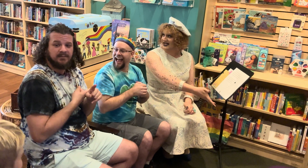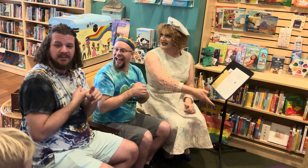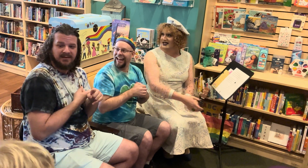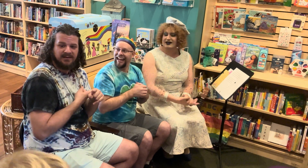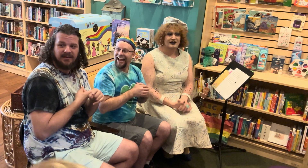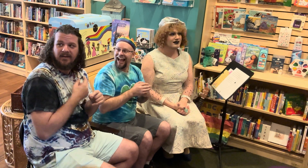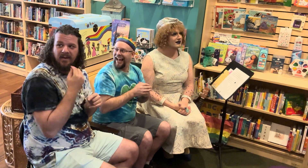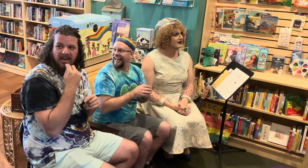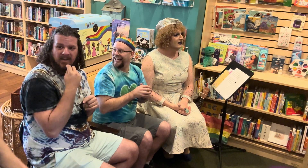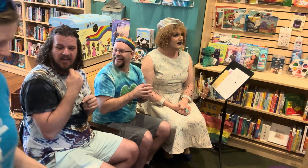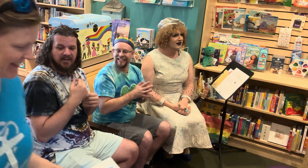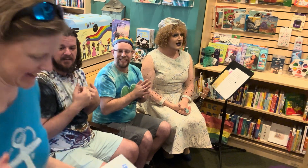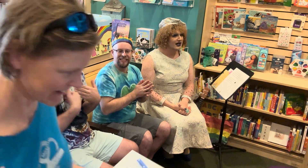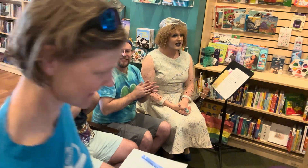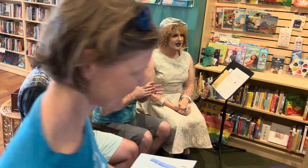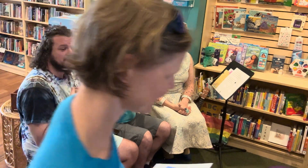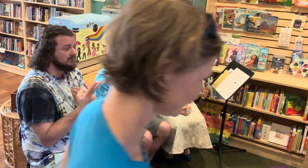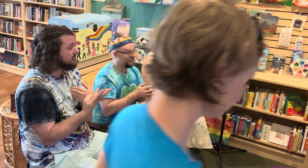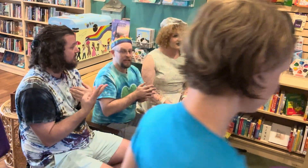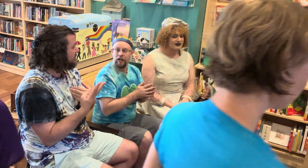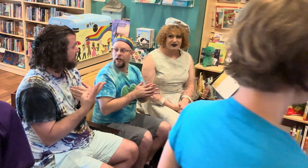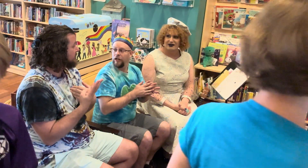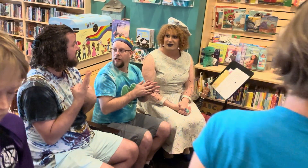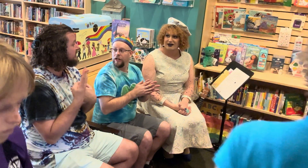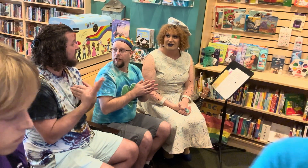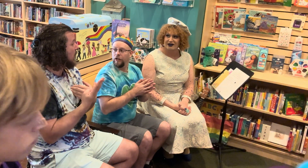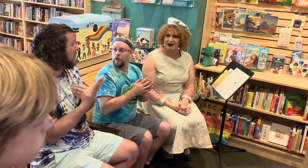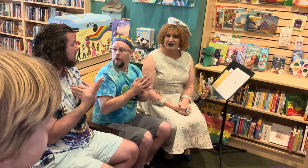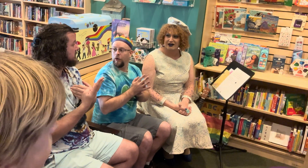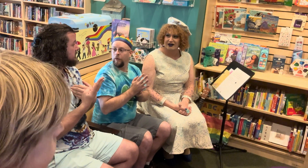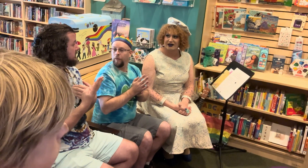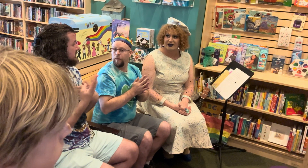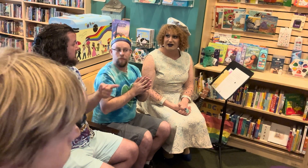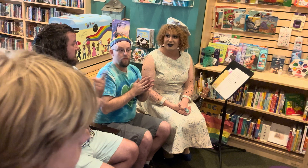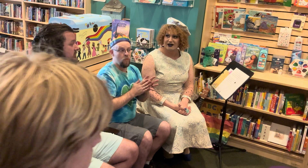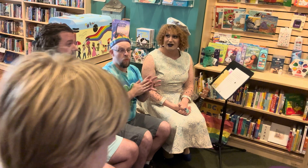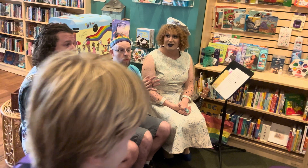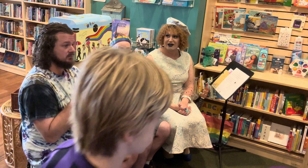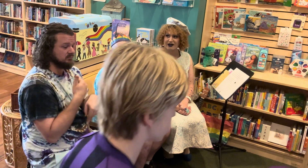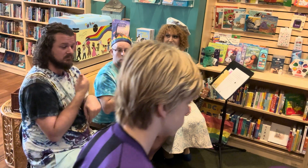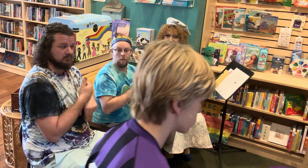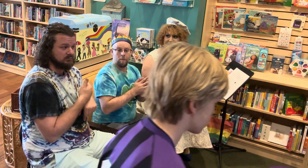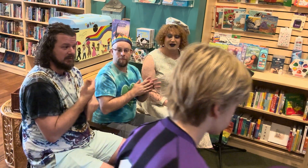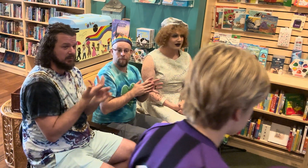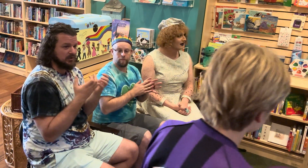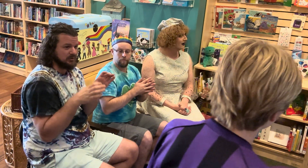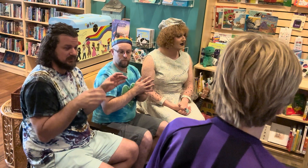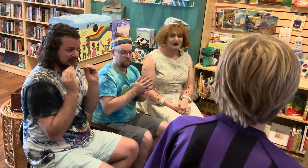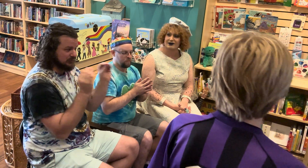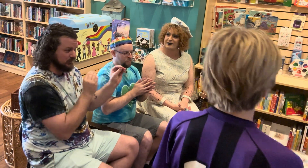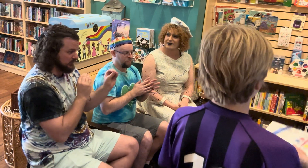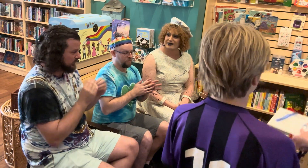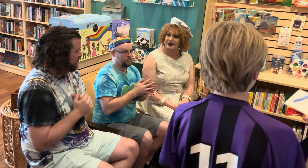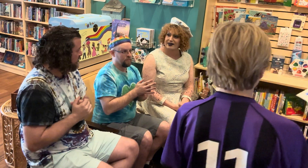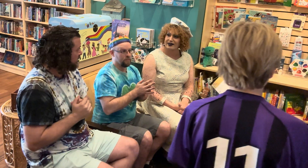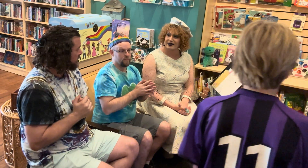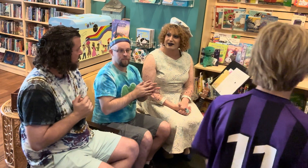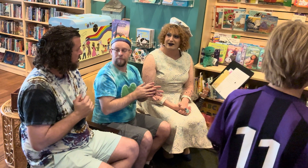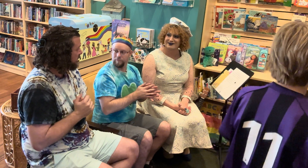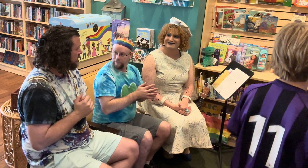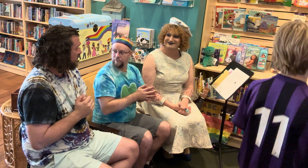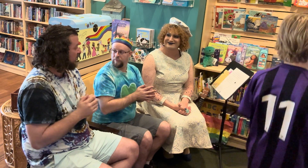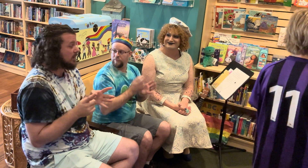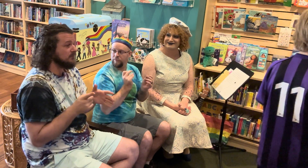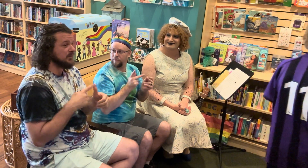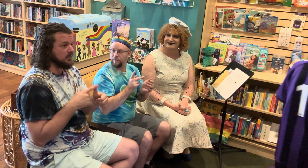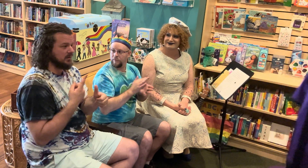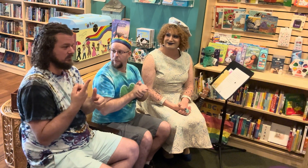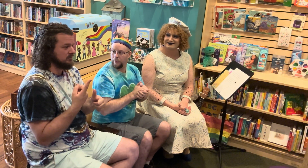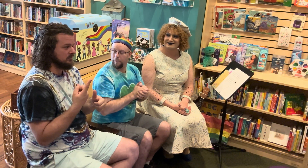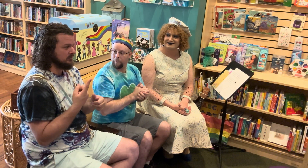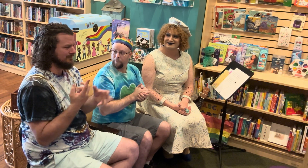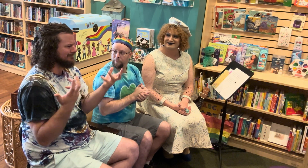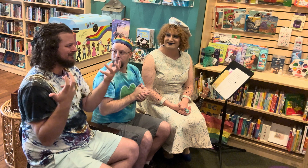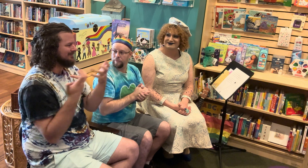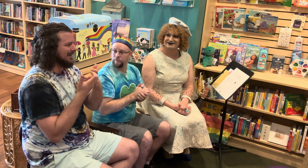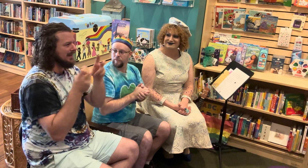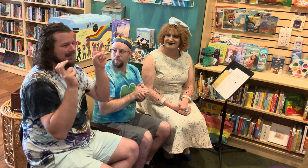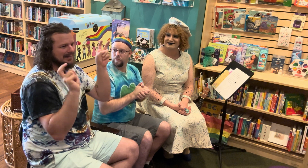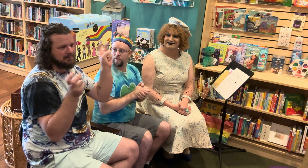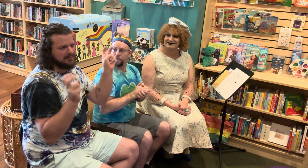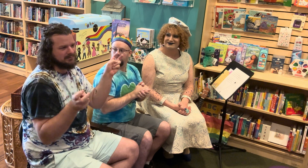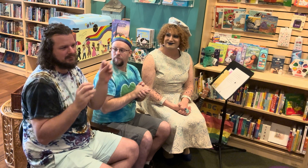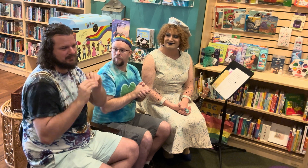take a seat. Any others? ZAE: There's four signs that I'm going to teach you today. And it